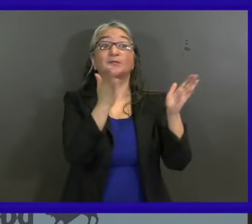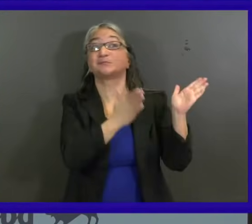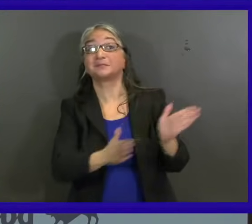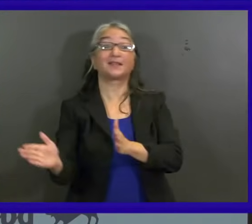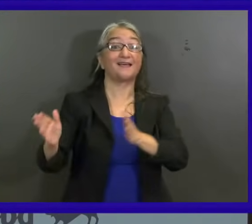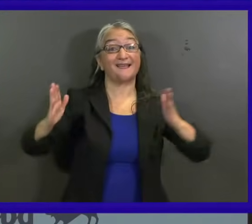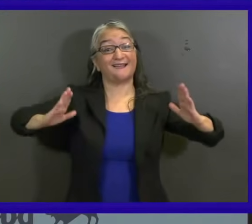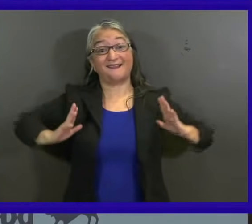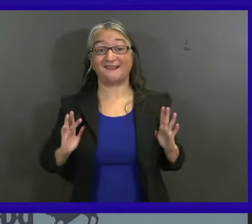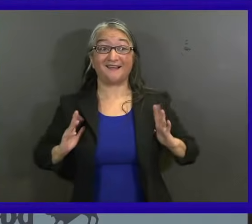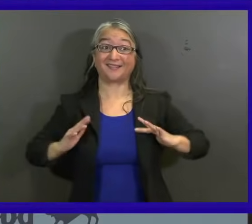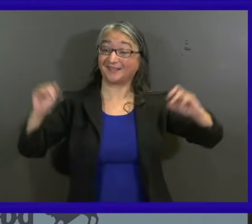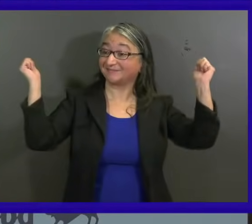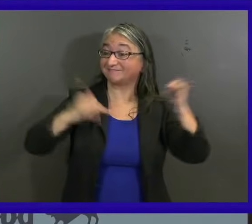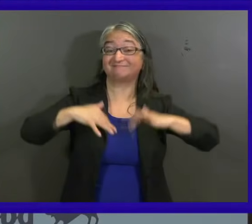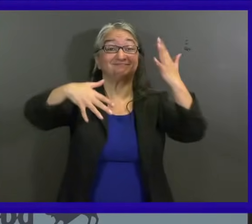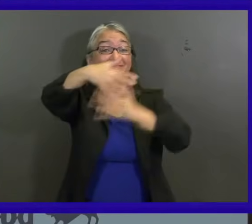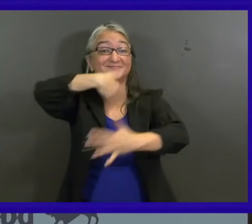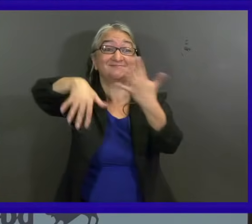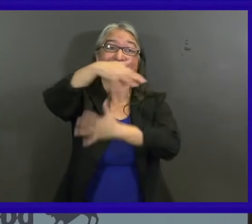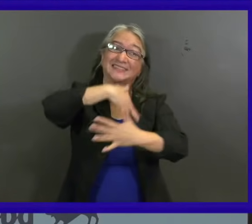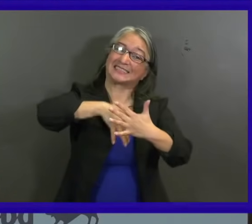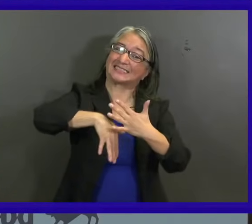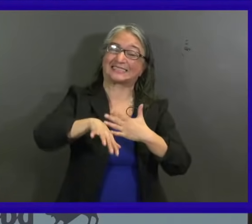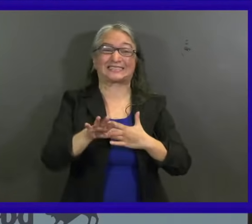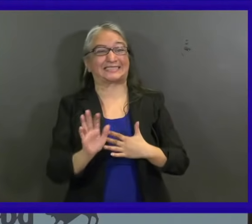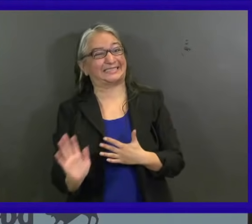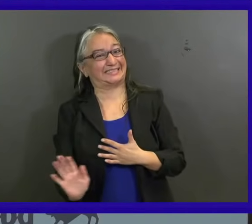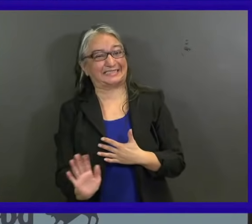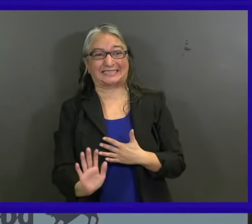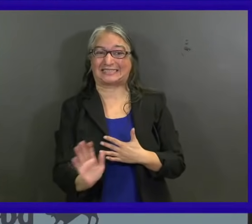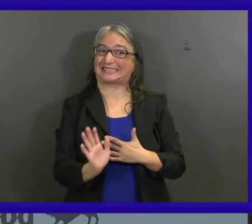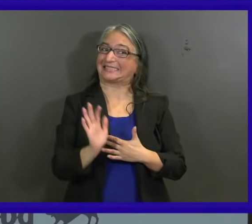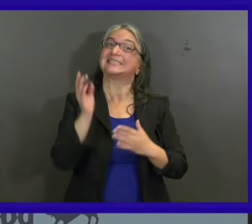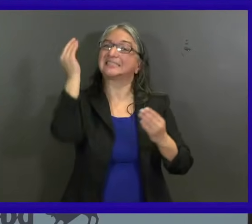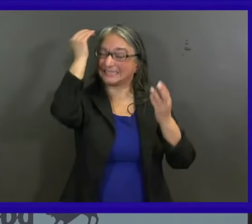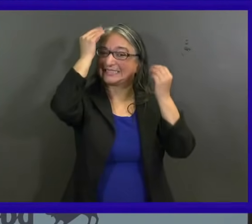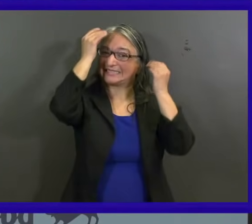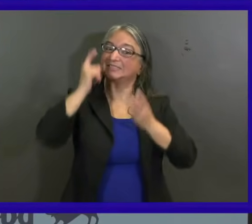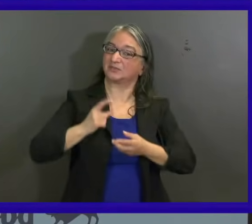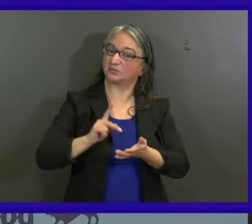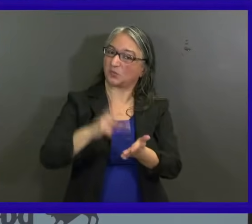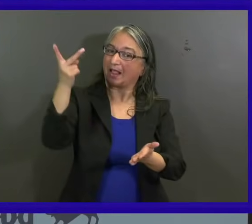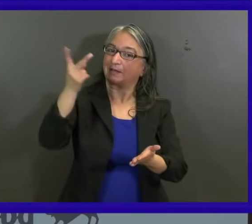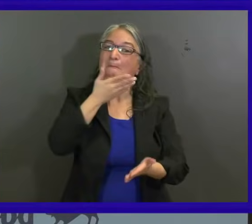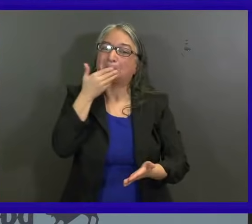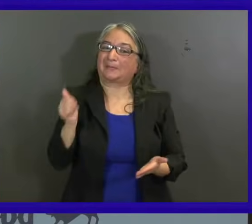especially if you are at increased risk of of severe outcomes of of covet